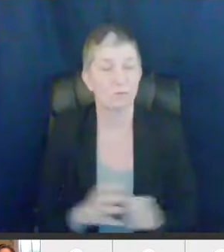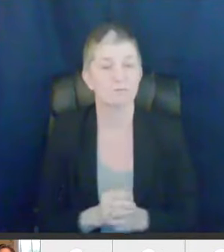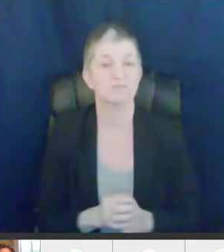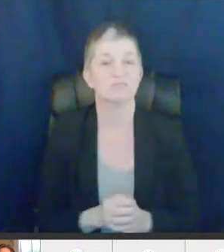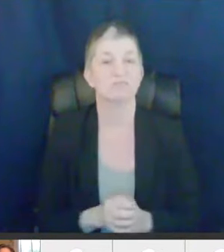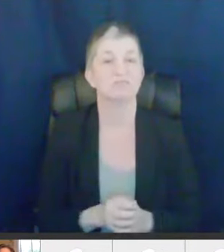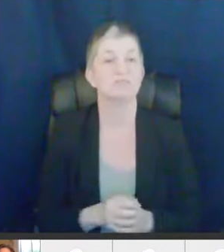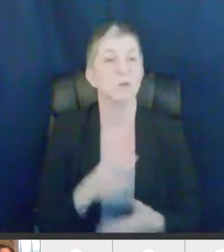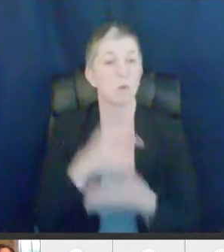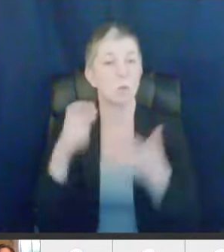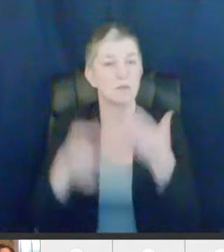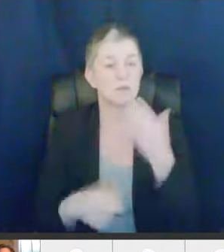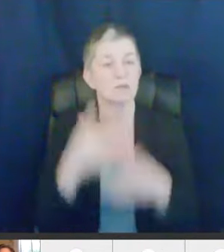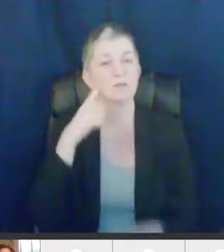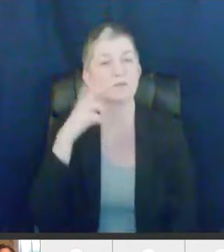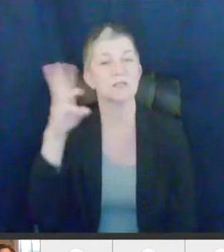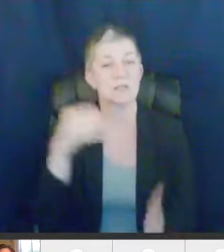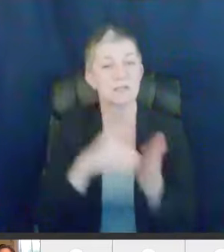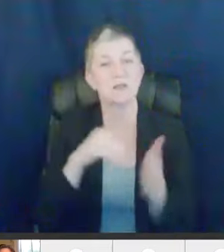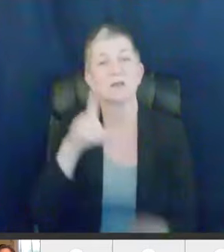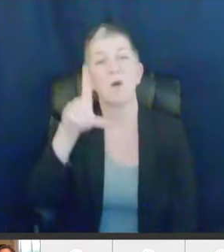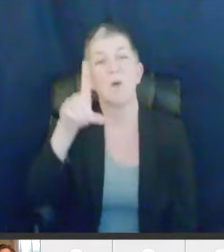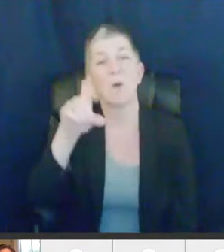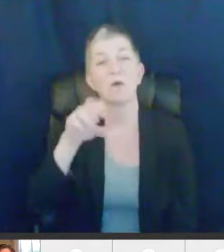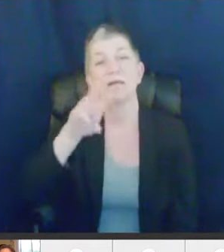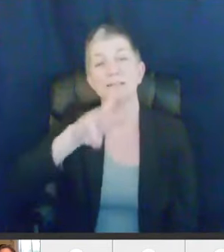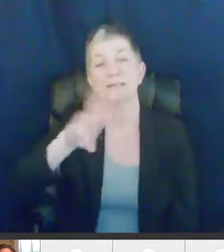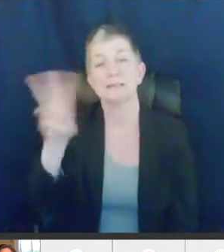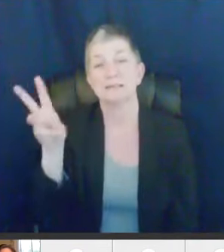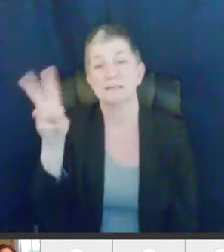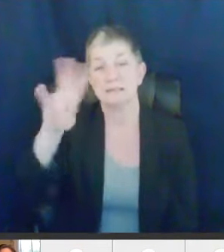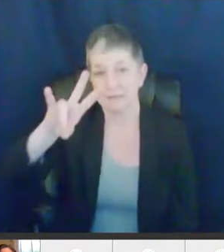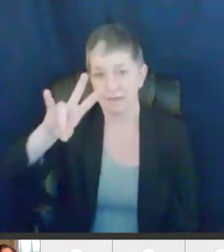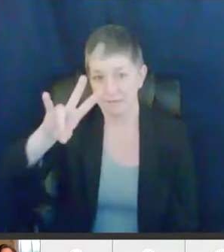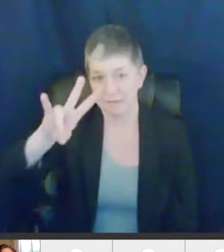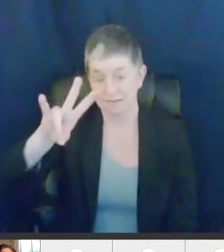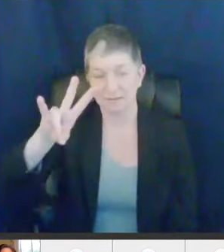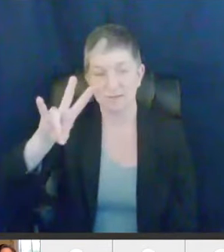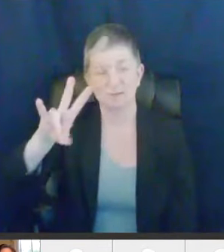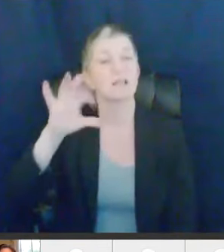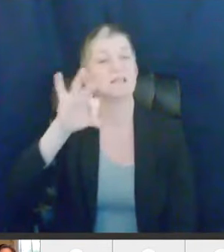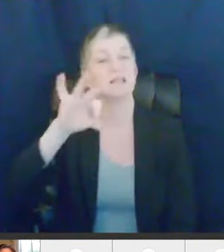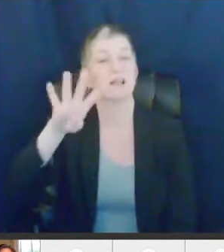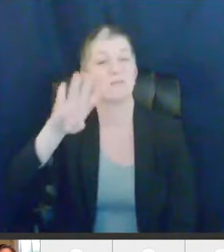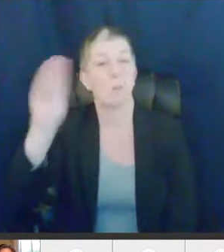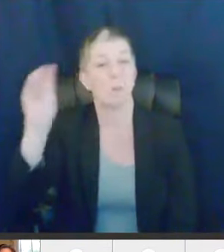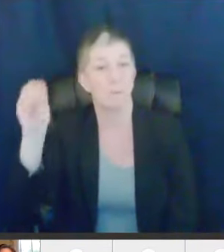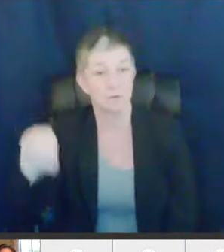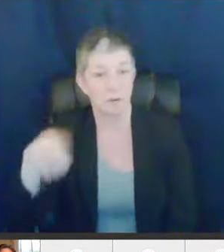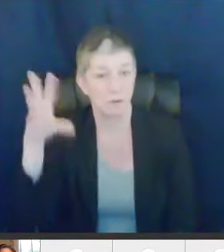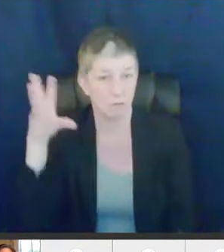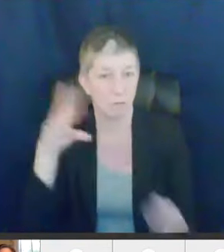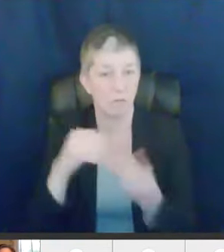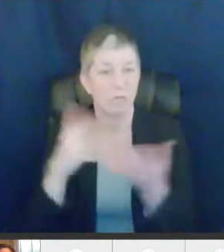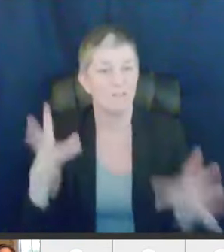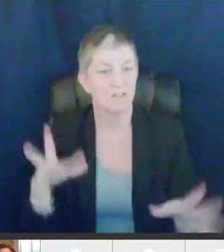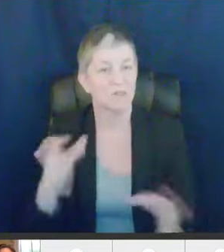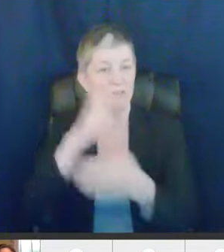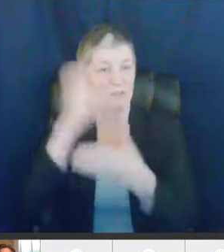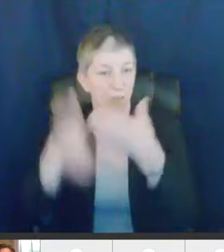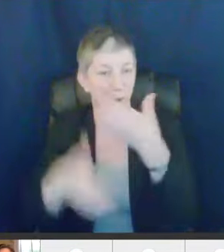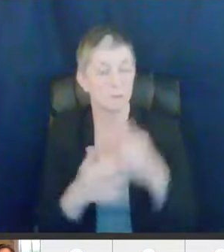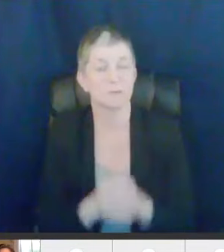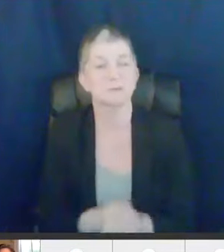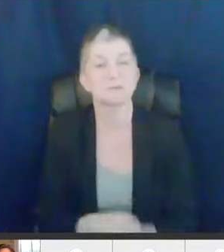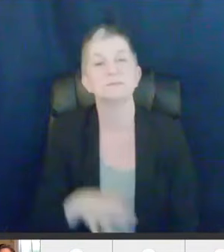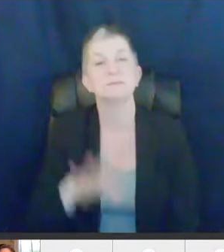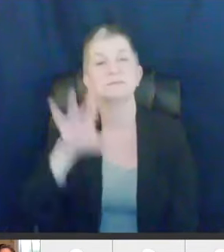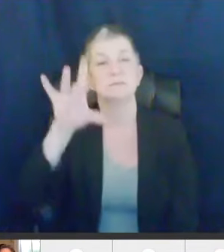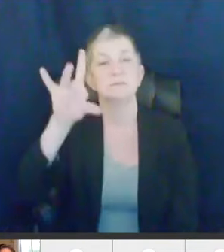on 6167 which represents 94 percent of the total 870 of these individuals have